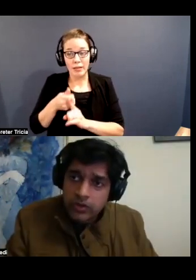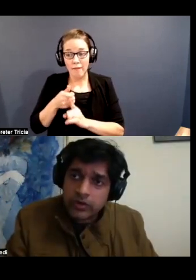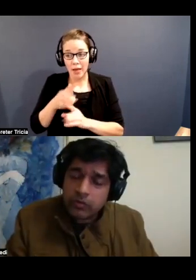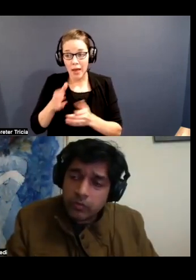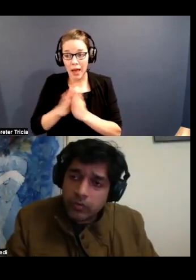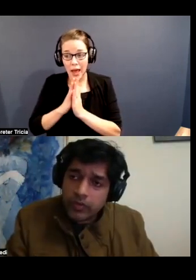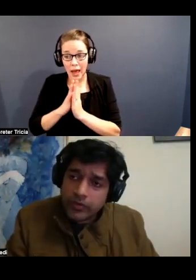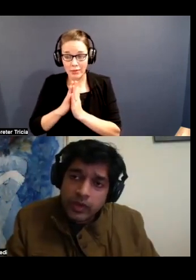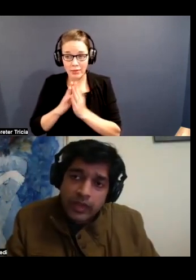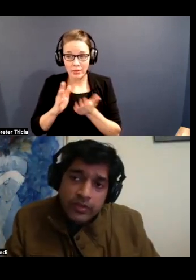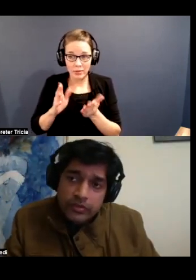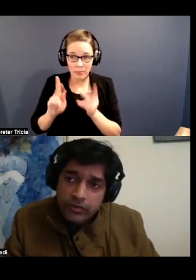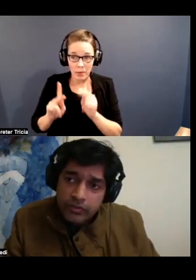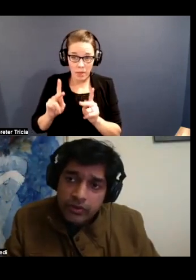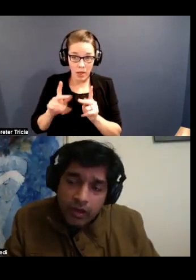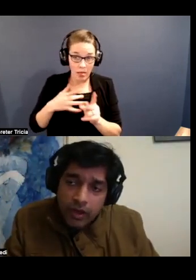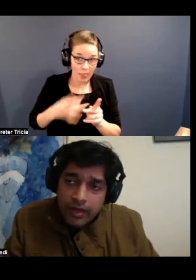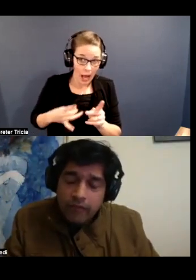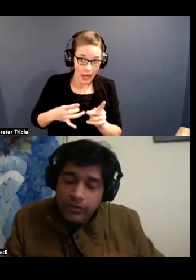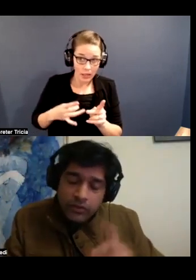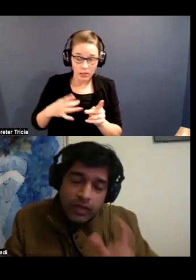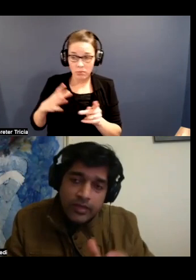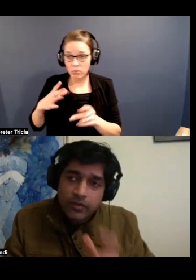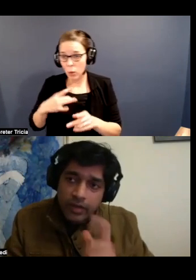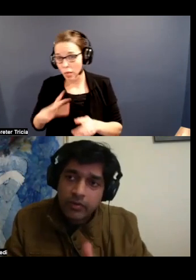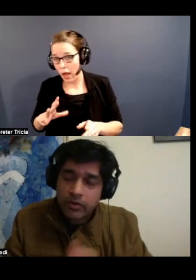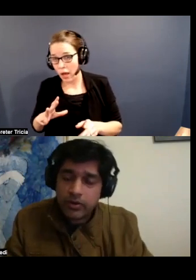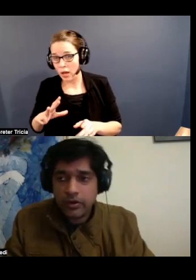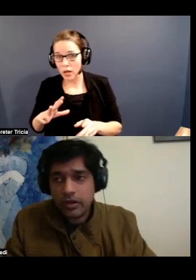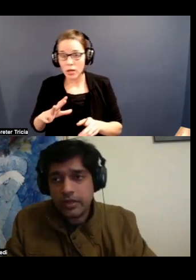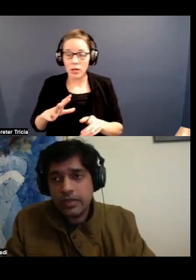whether you like your survey or not, or whether you like your neighborhood or not,